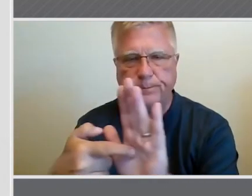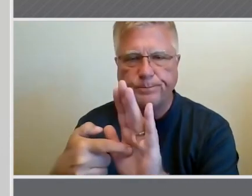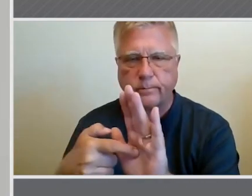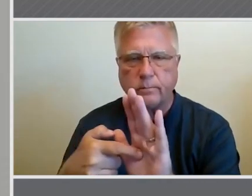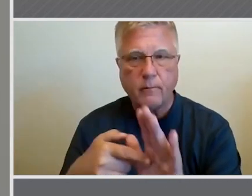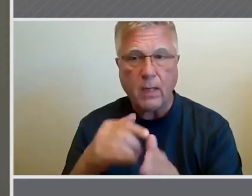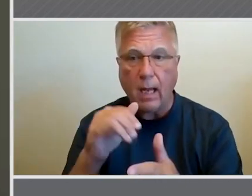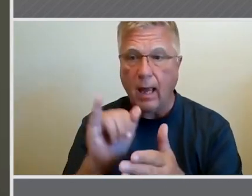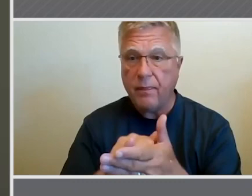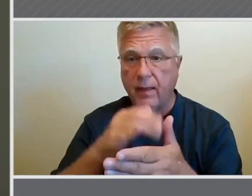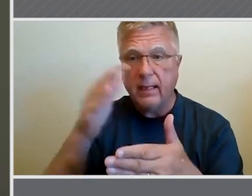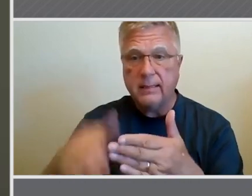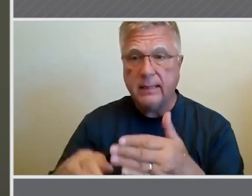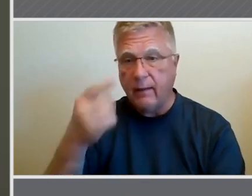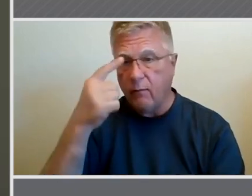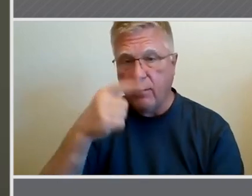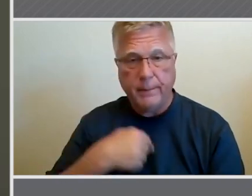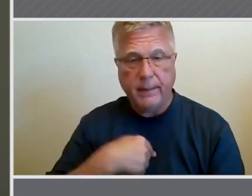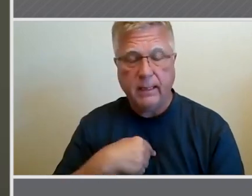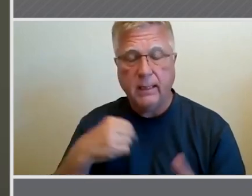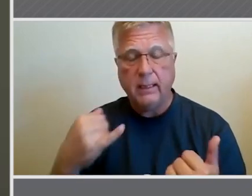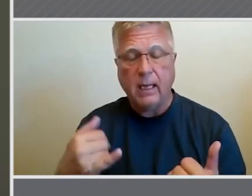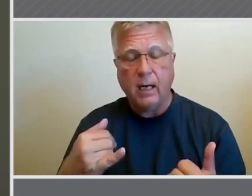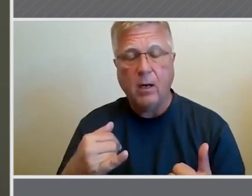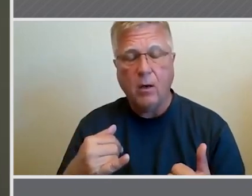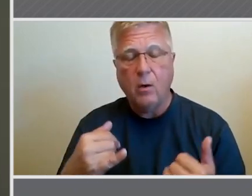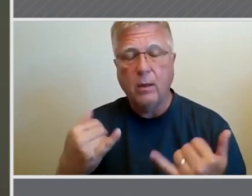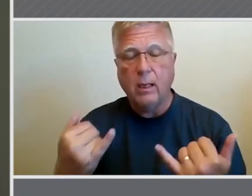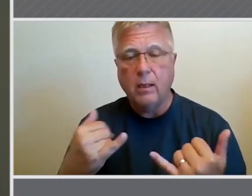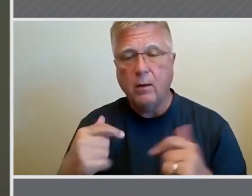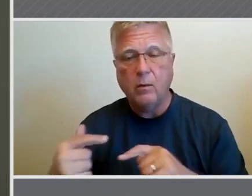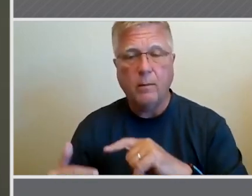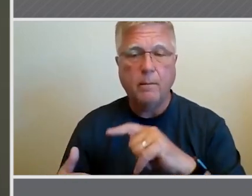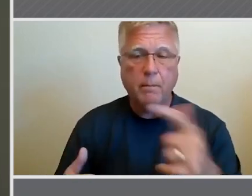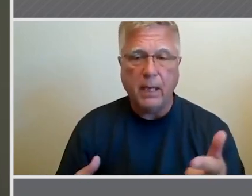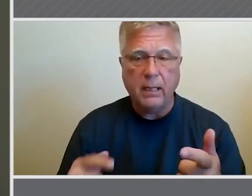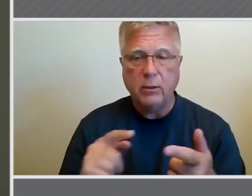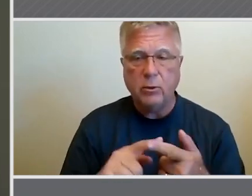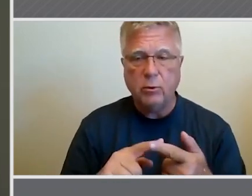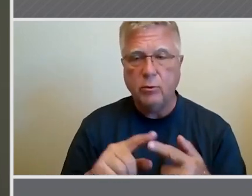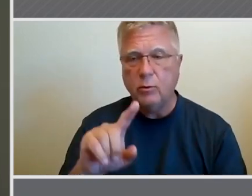the end for me so at this time I will go ahead and pick it back over to Dave Hutchinson, thank you.